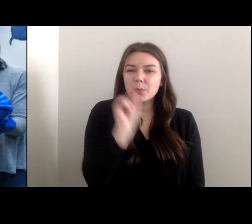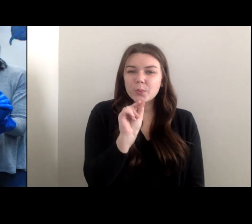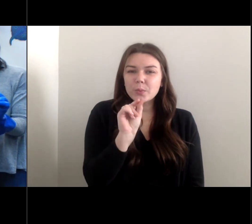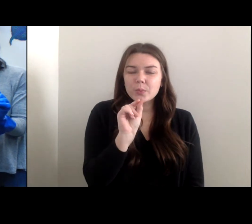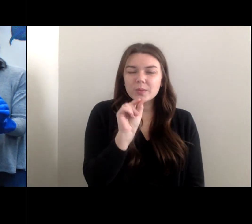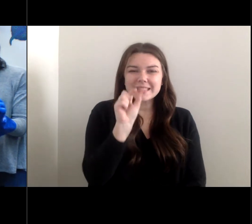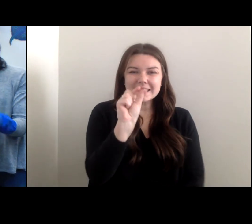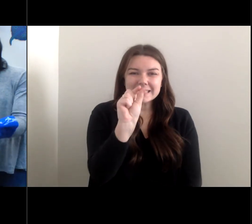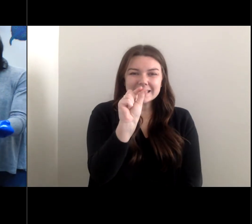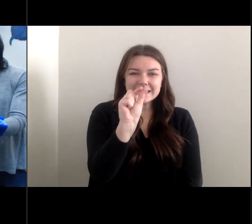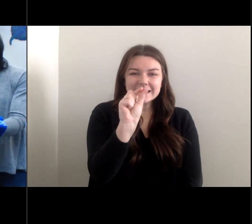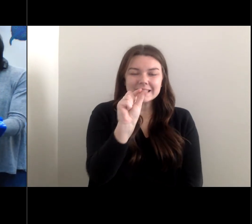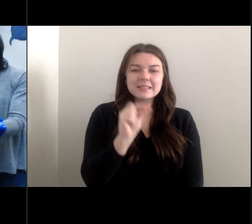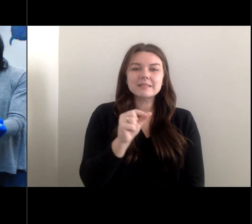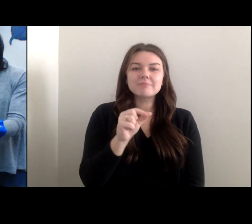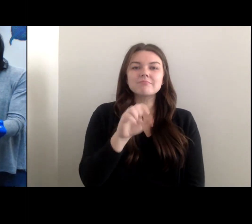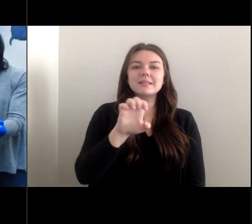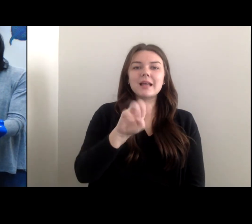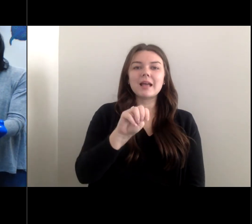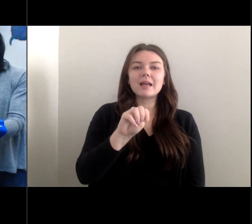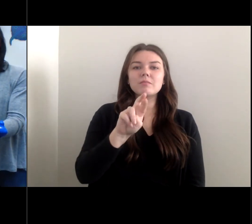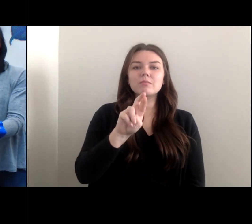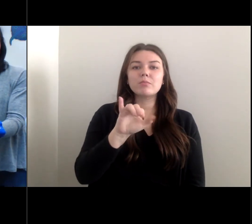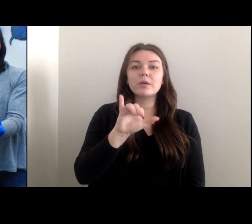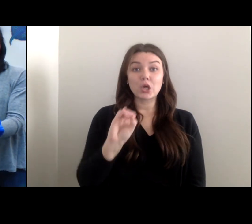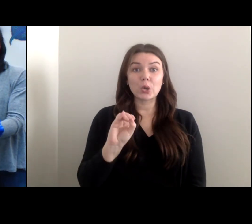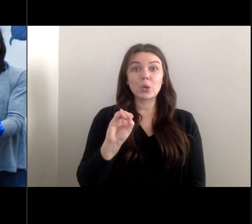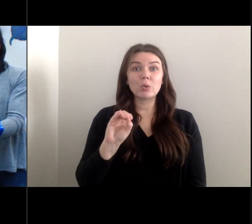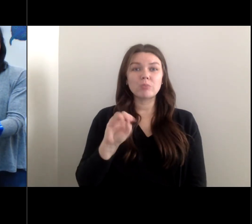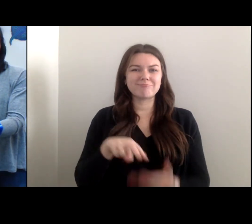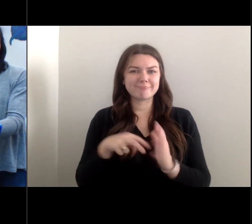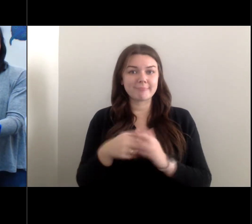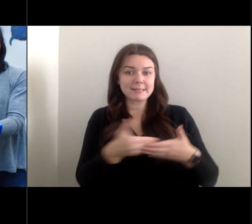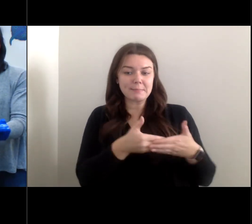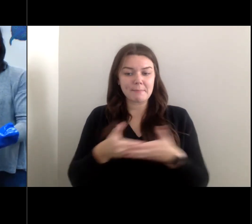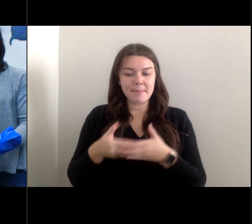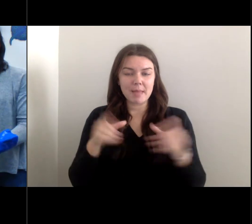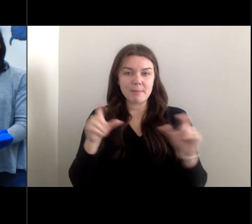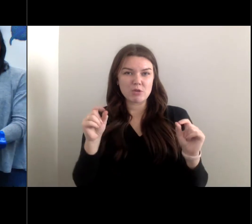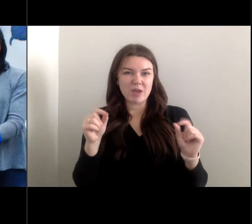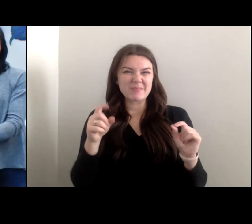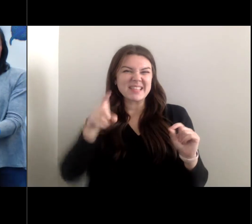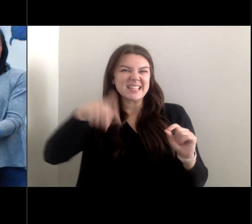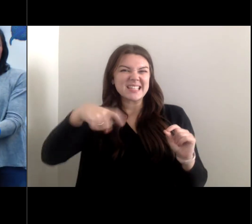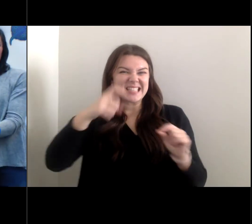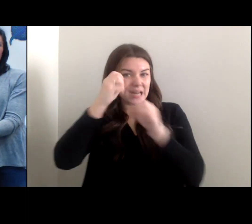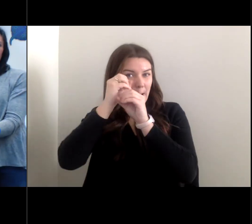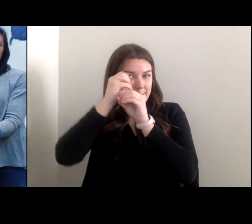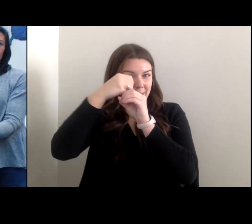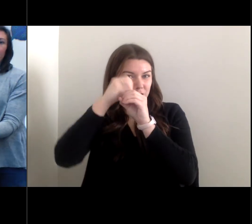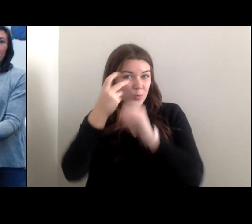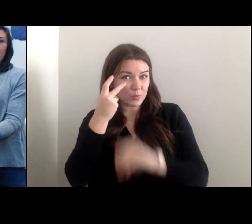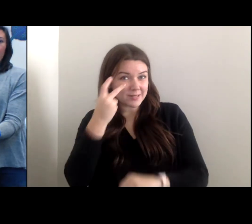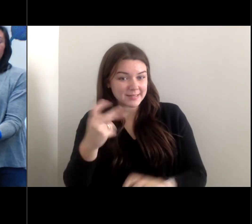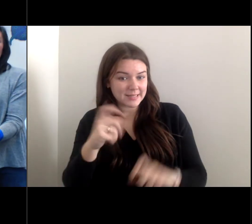or the little baby crab that develop inside of them, we really need a microscope to look at. So that's exactly what we're going to do.